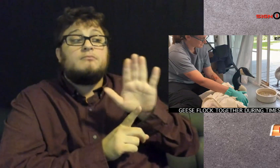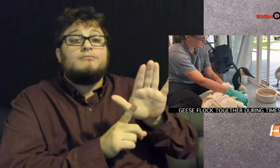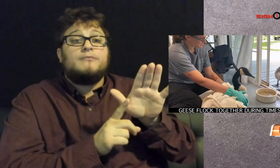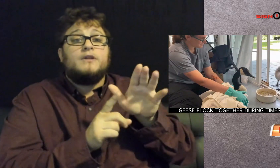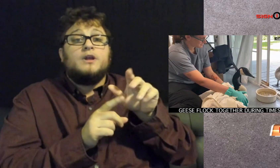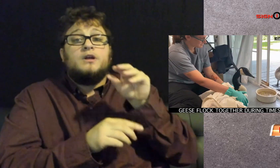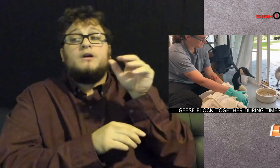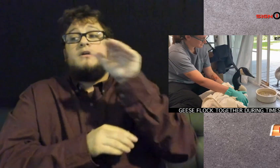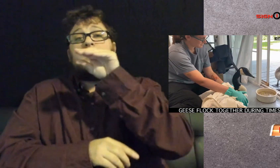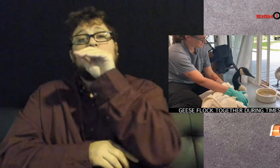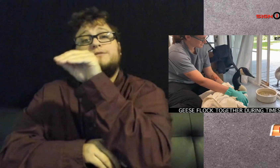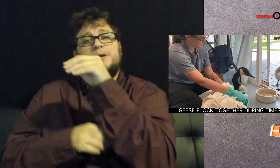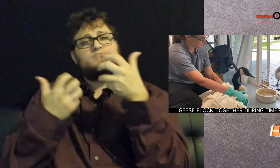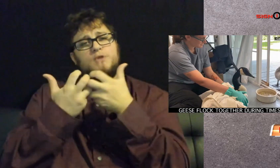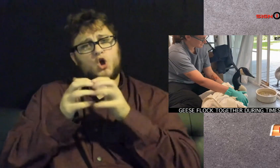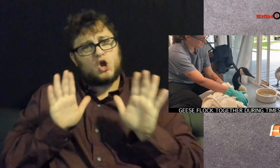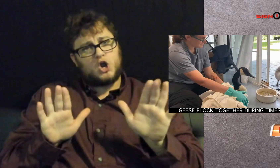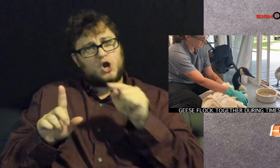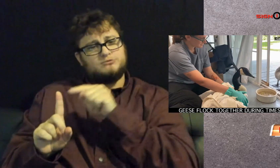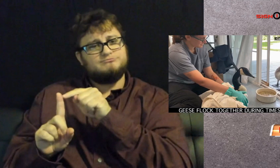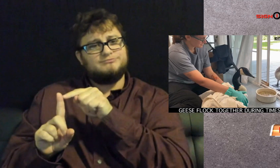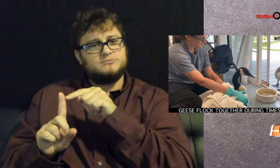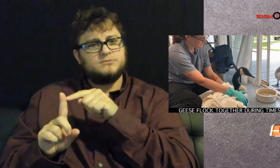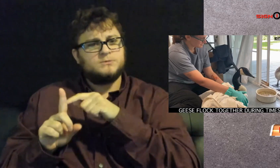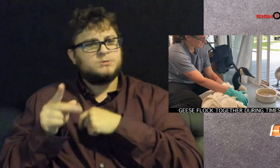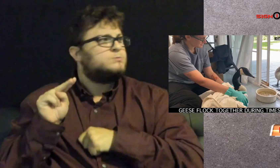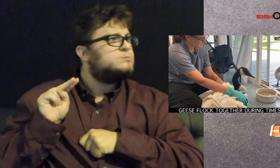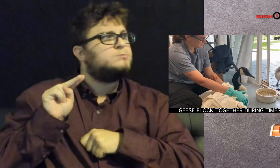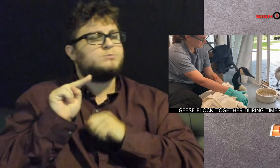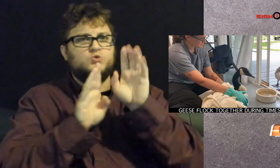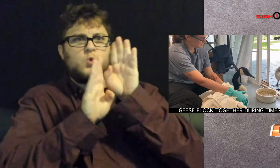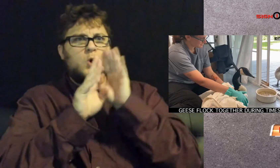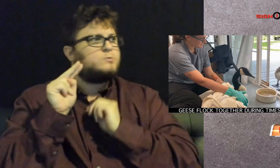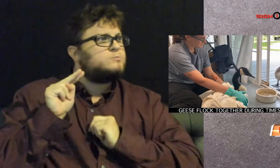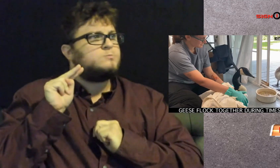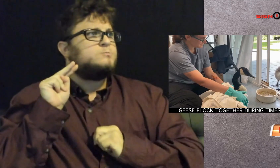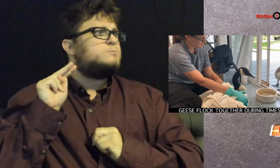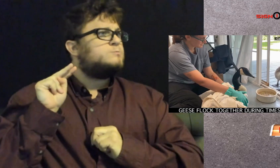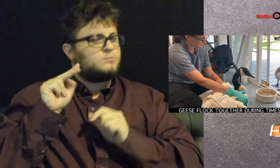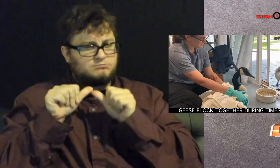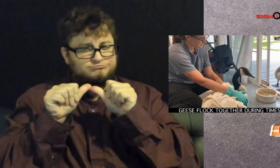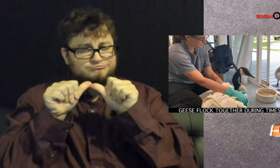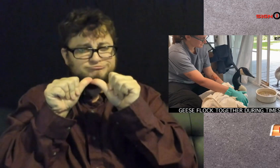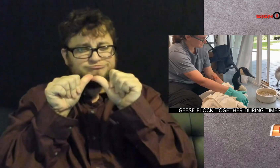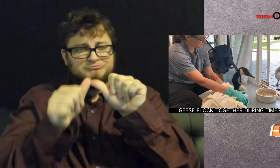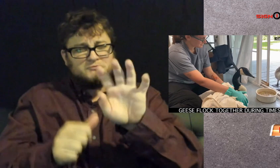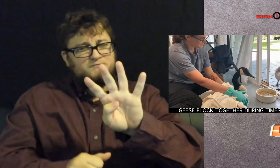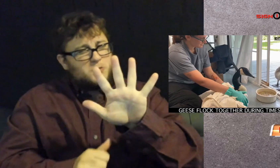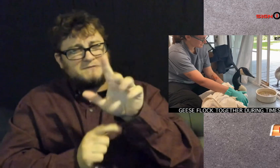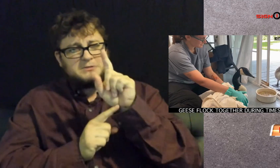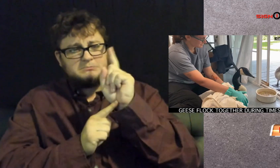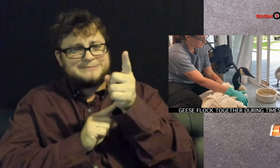at the New England wildlife center on Cape Cod a male goose underwent surgery on his foot